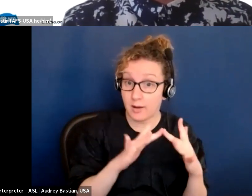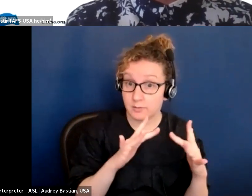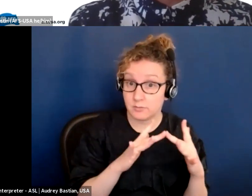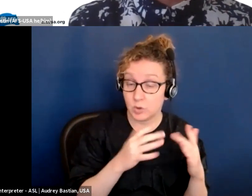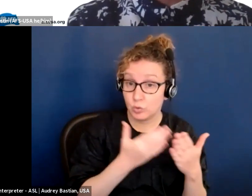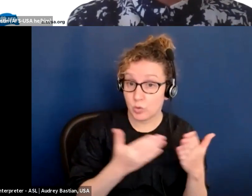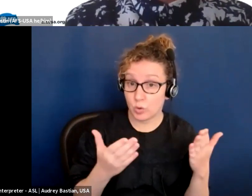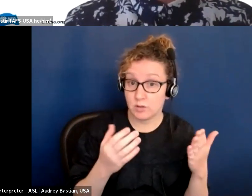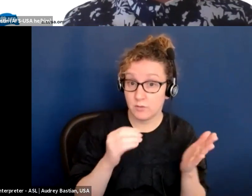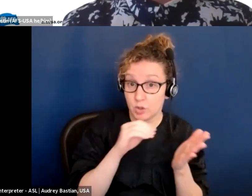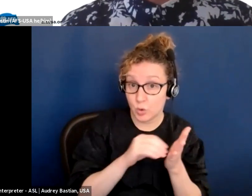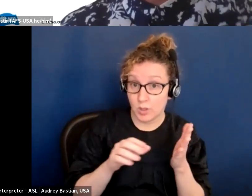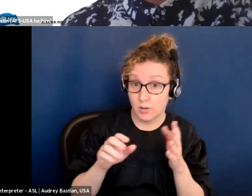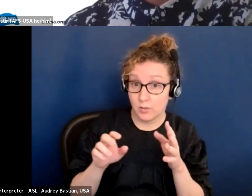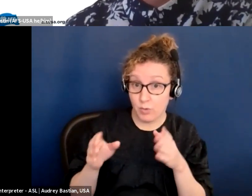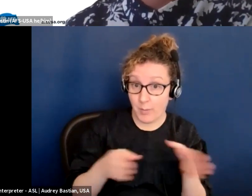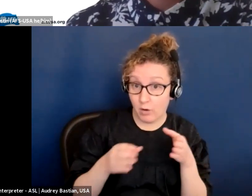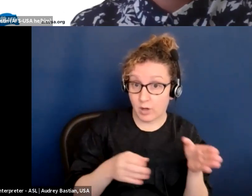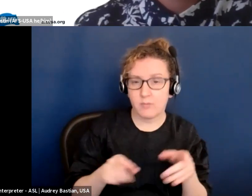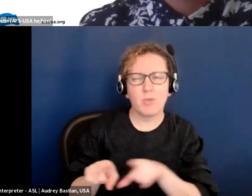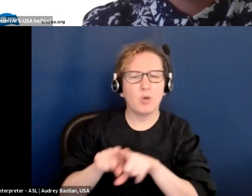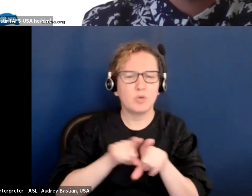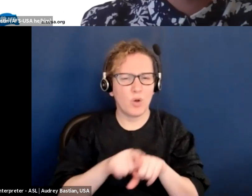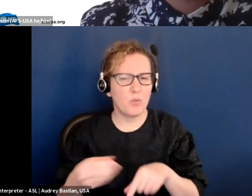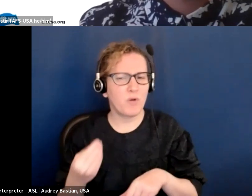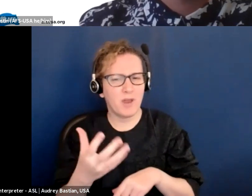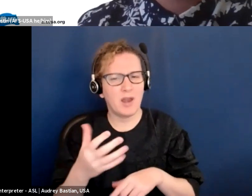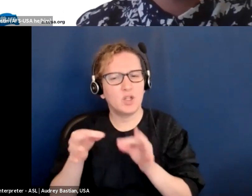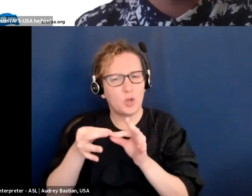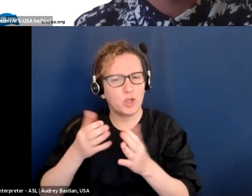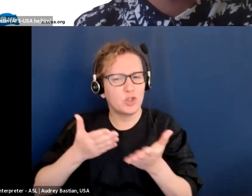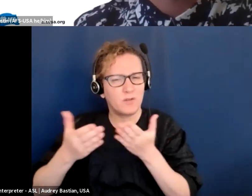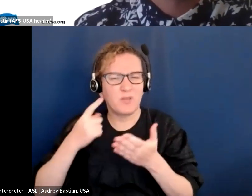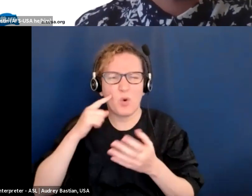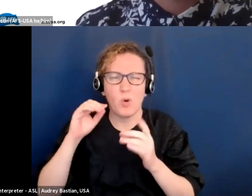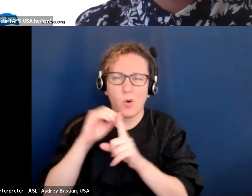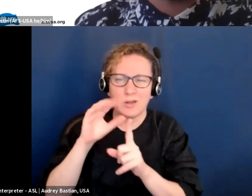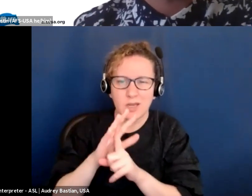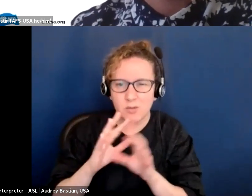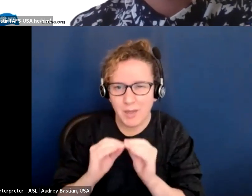student preparing, but they provided those interpretive services for orientations, webinars